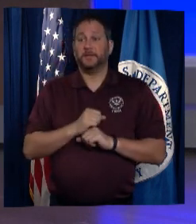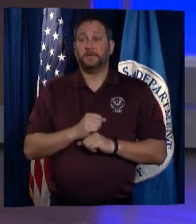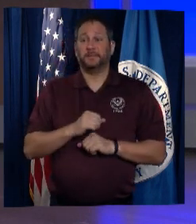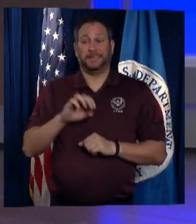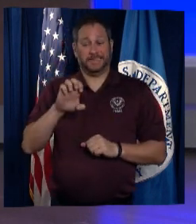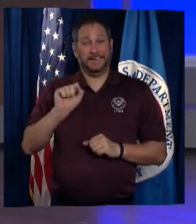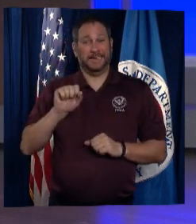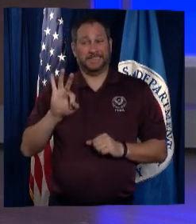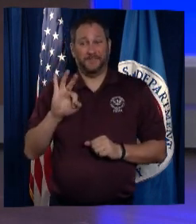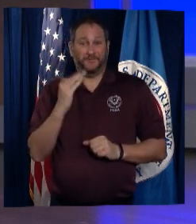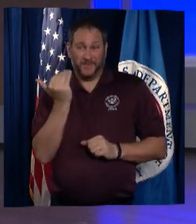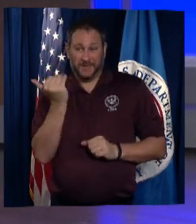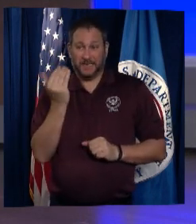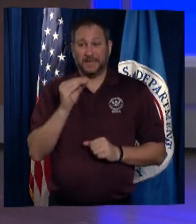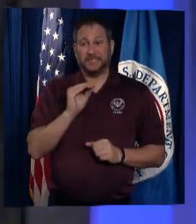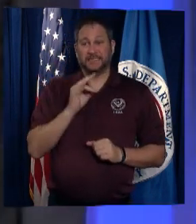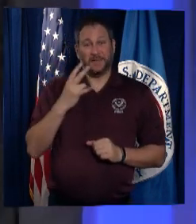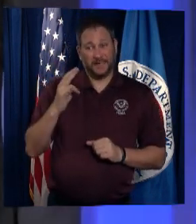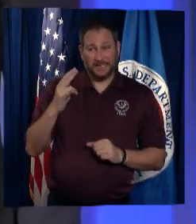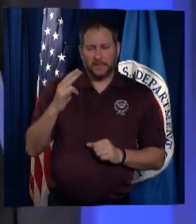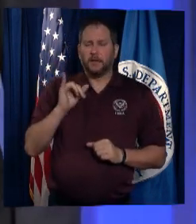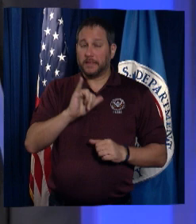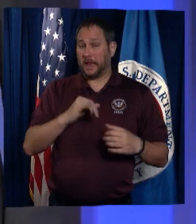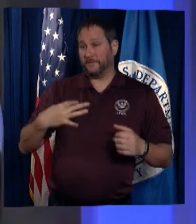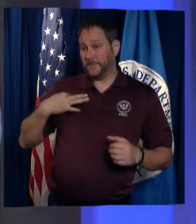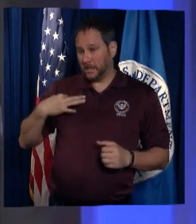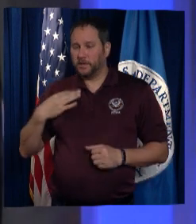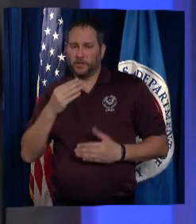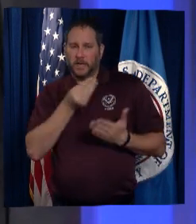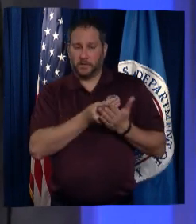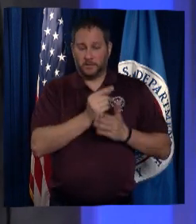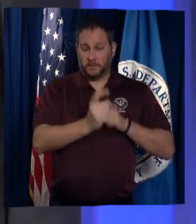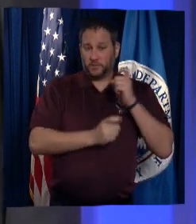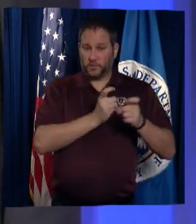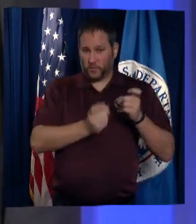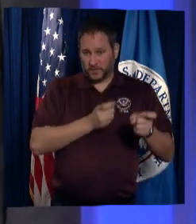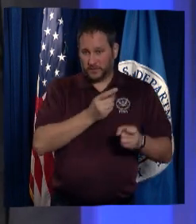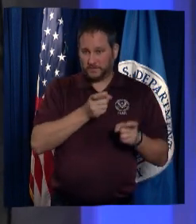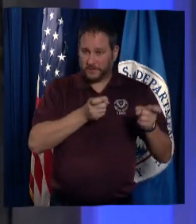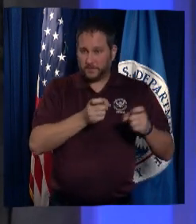empowerment or engagement. Second, anyone who has worked with volunteers and